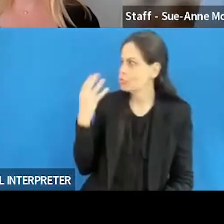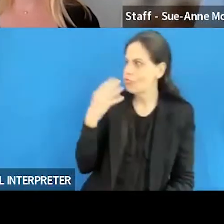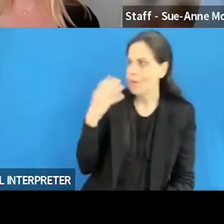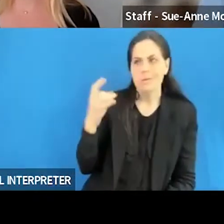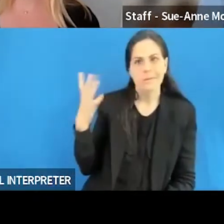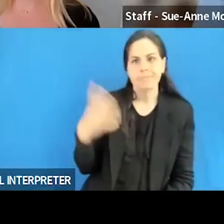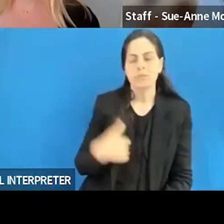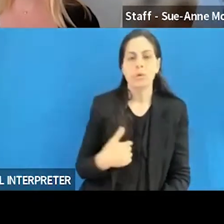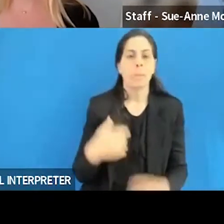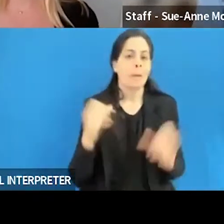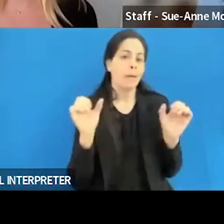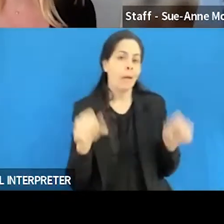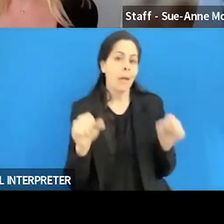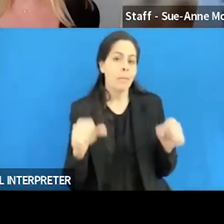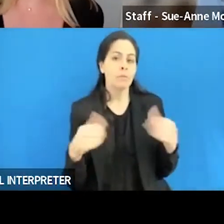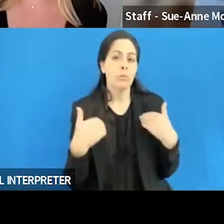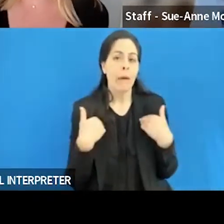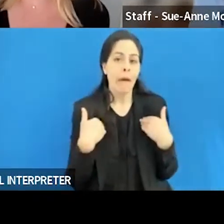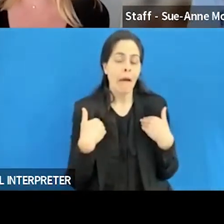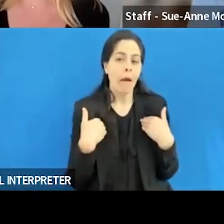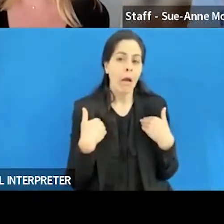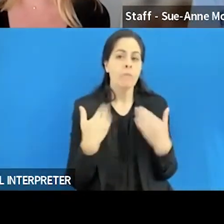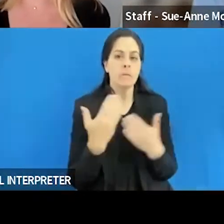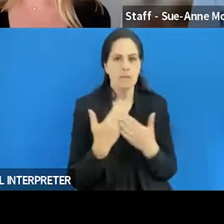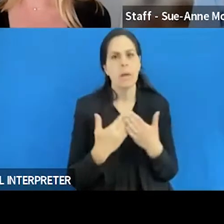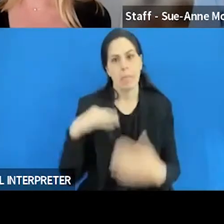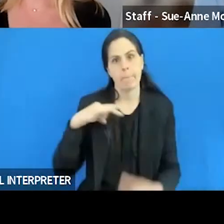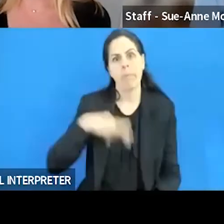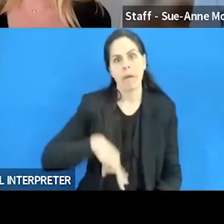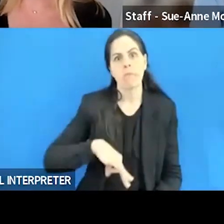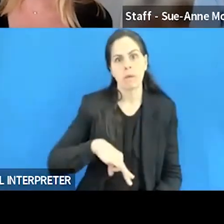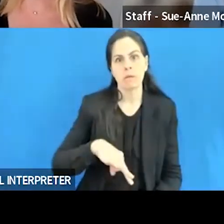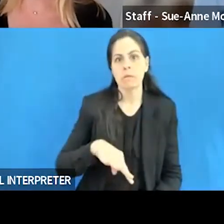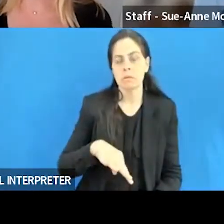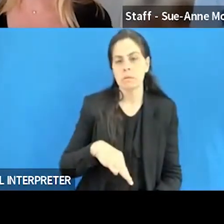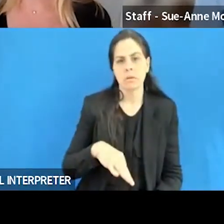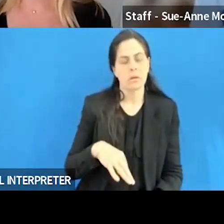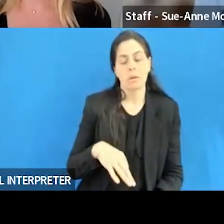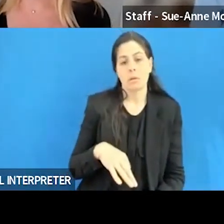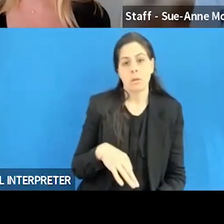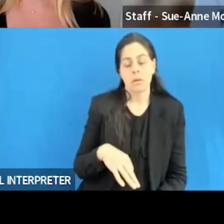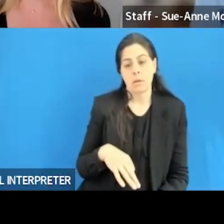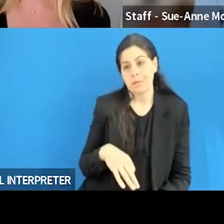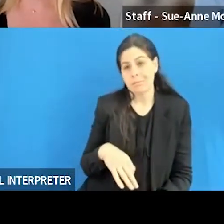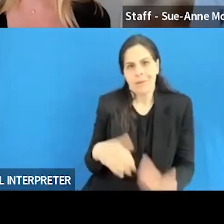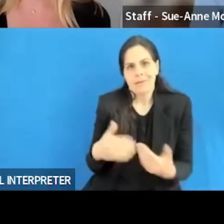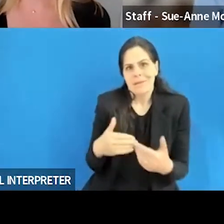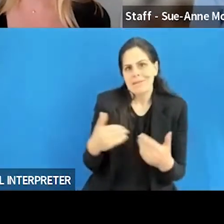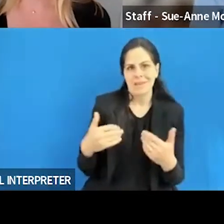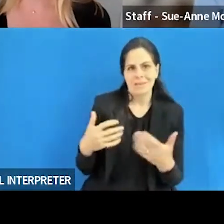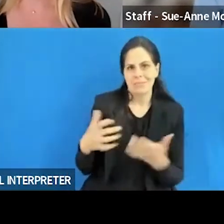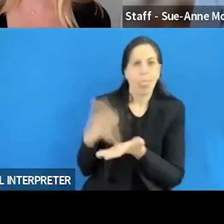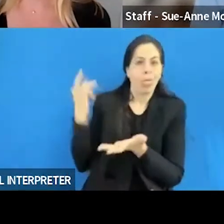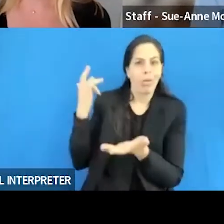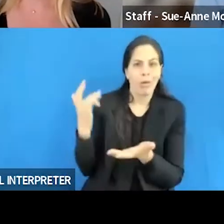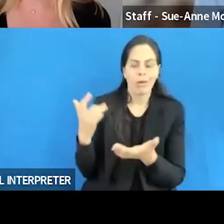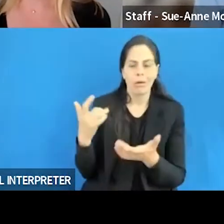some of those present benefits that, you know, are easy to take for granted, especially, you know, early on in a career and then you see and you go, "Oh gosh,"